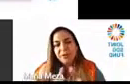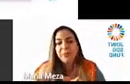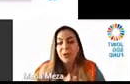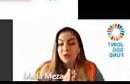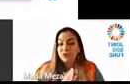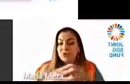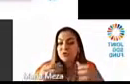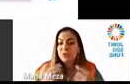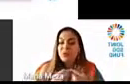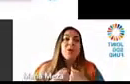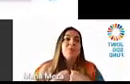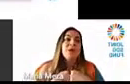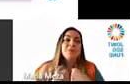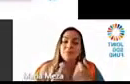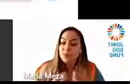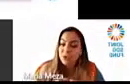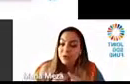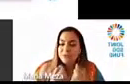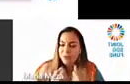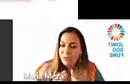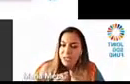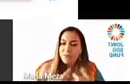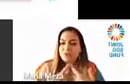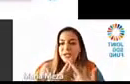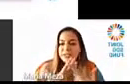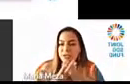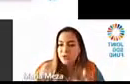why Because when we are more productive women, more empowered we can have access